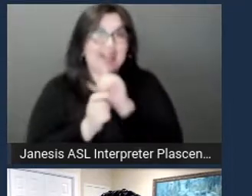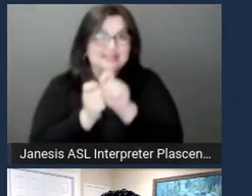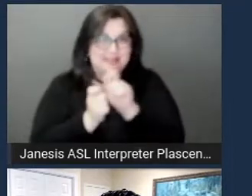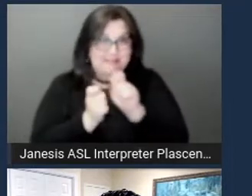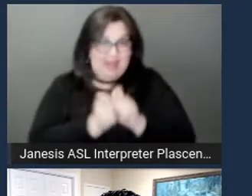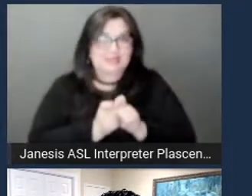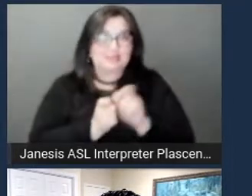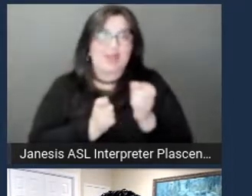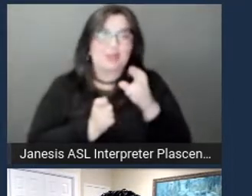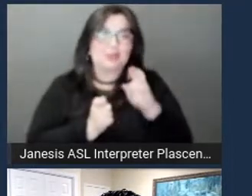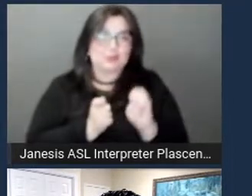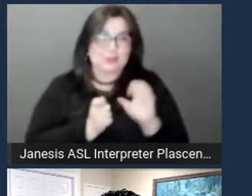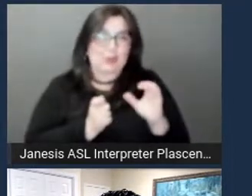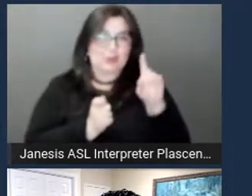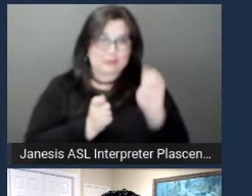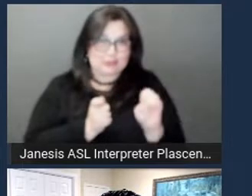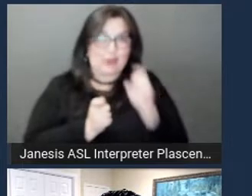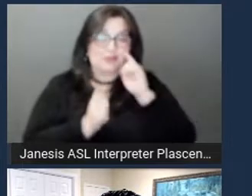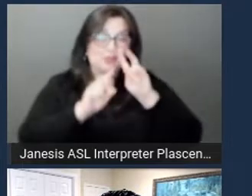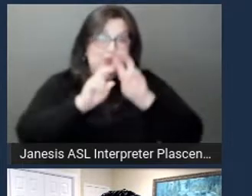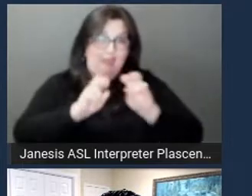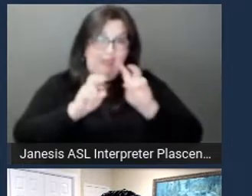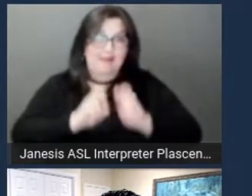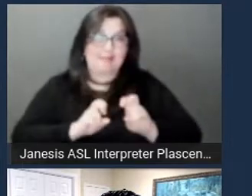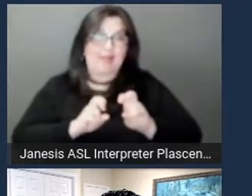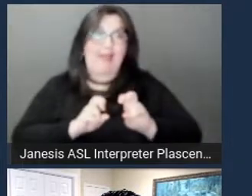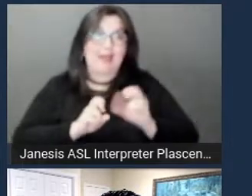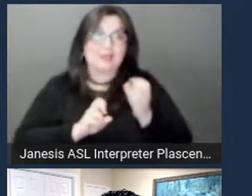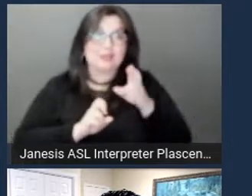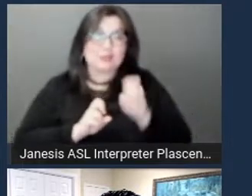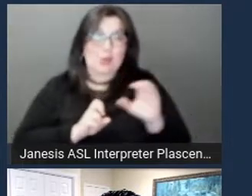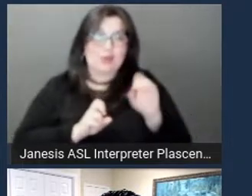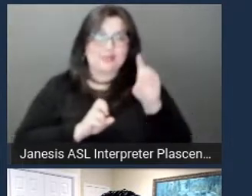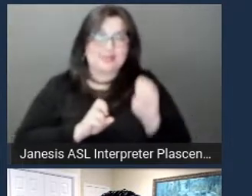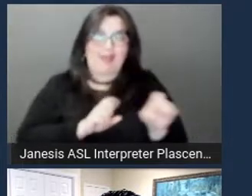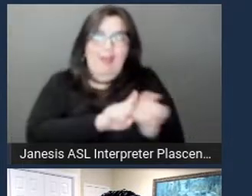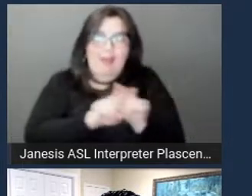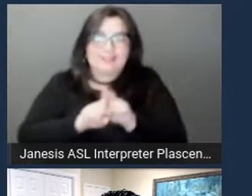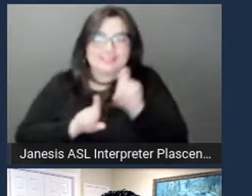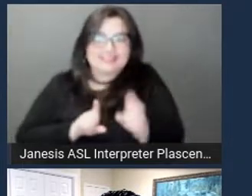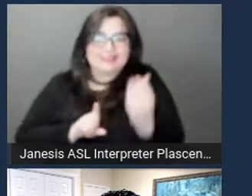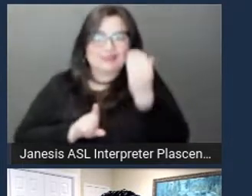to analyze source code for my applications, then I also get to know what are the anomalies